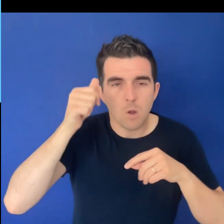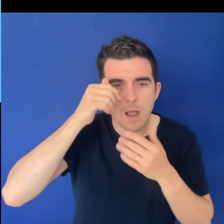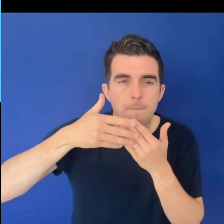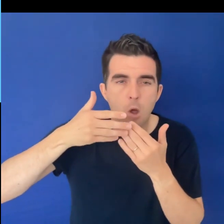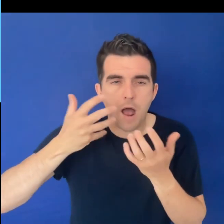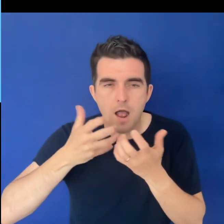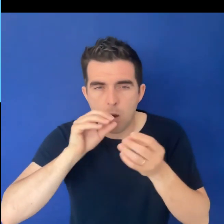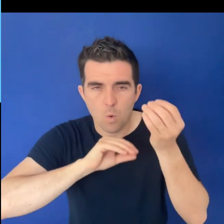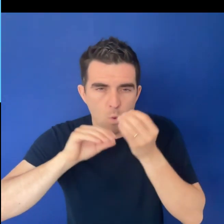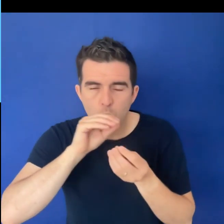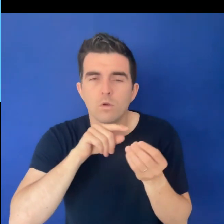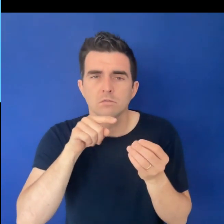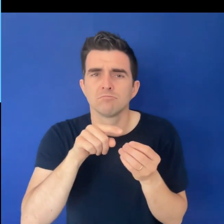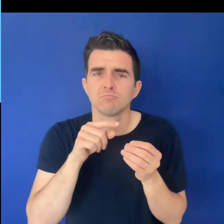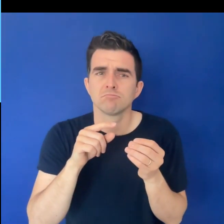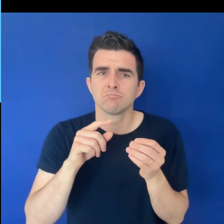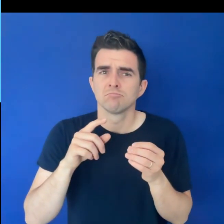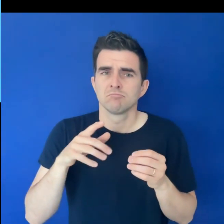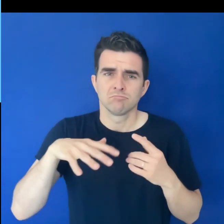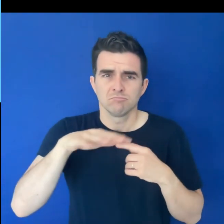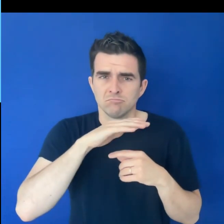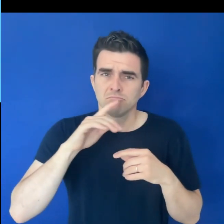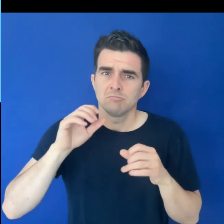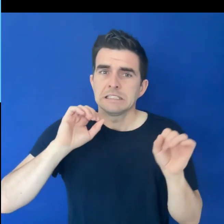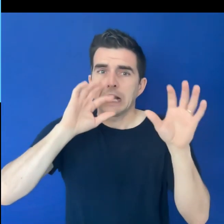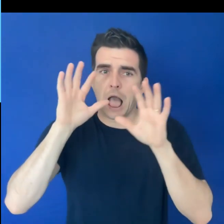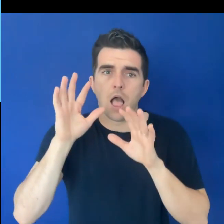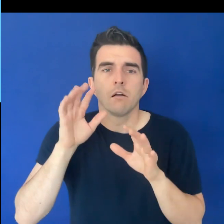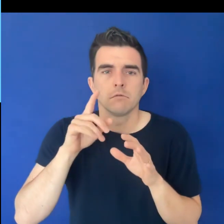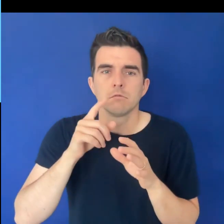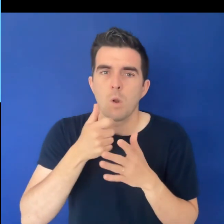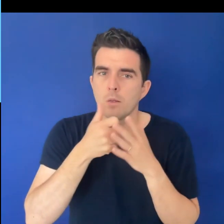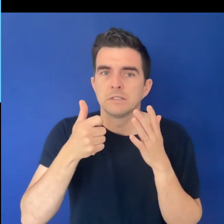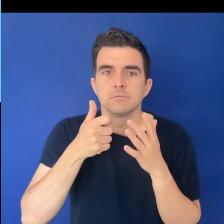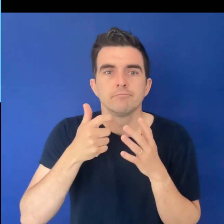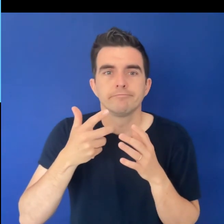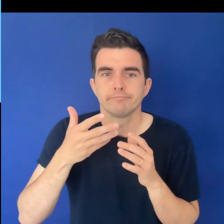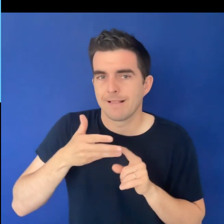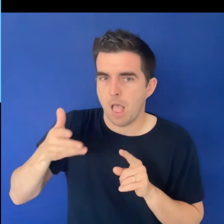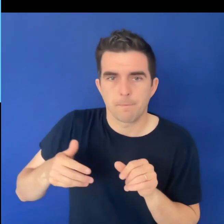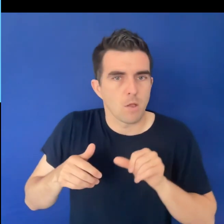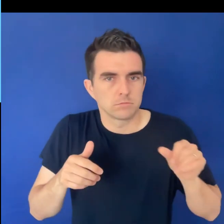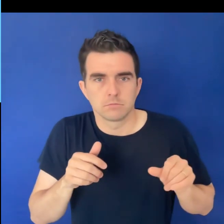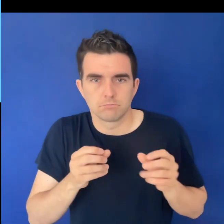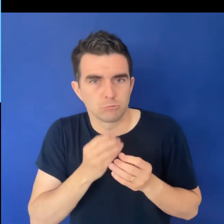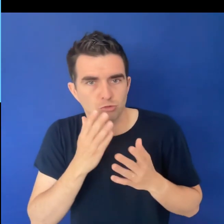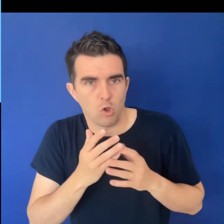A flat’s brutalist streaks in the sky. Always controversial with neighbours near and far.